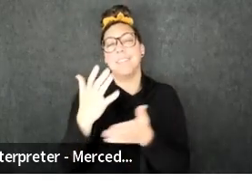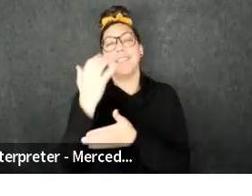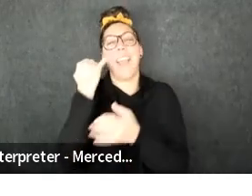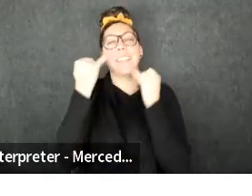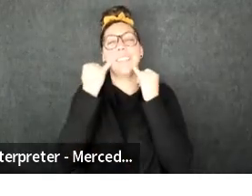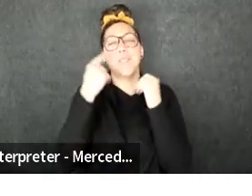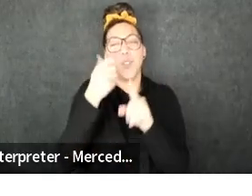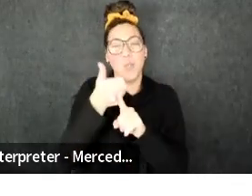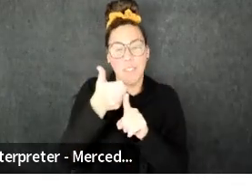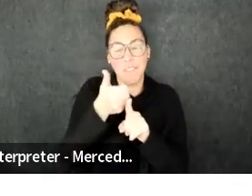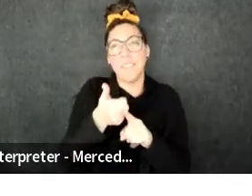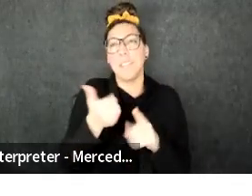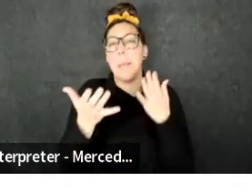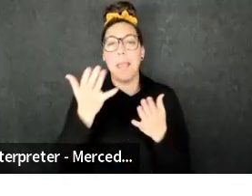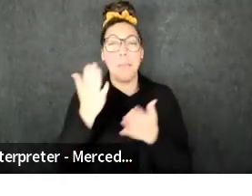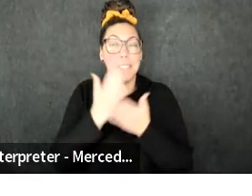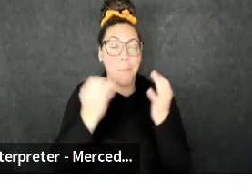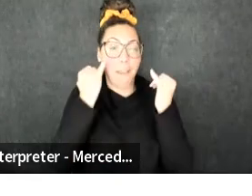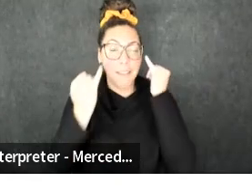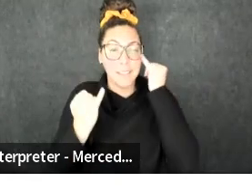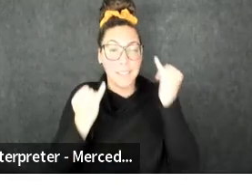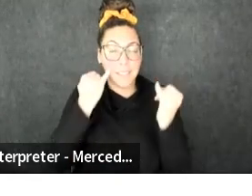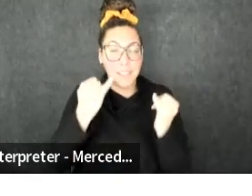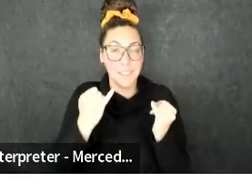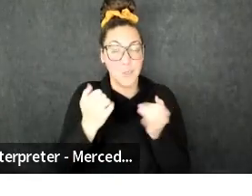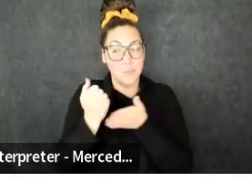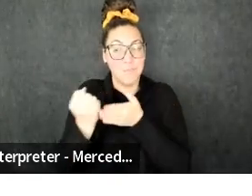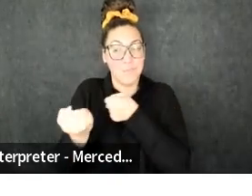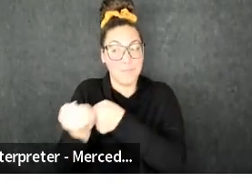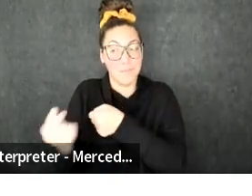get some ideas before your students or for those who you work with.